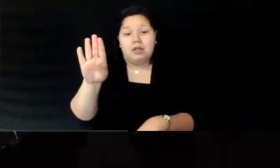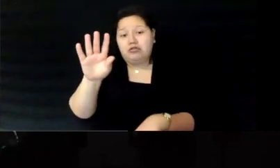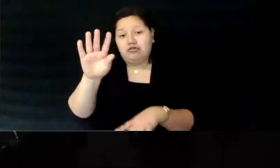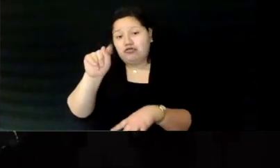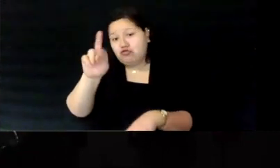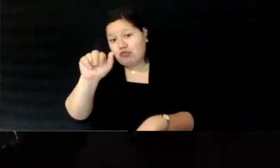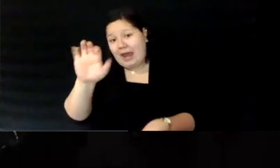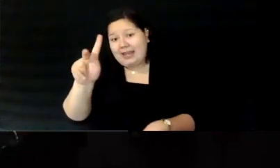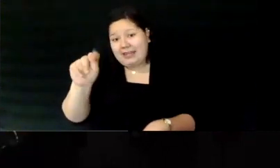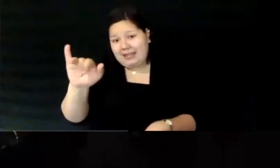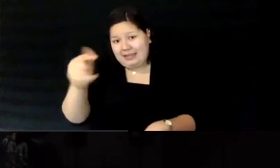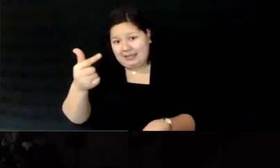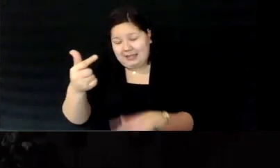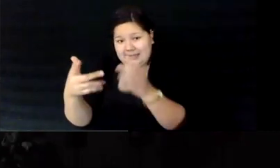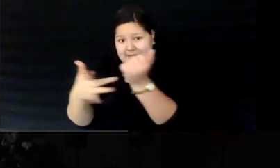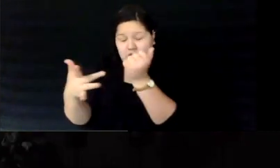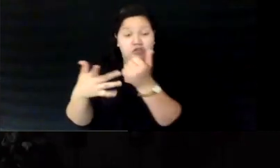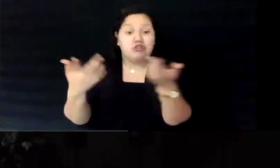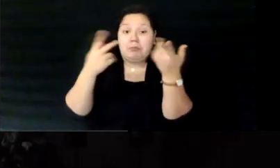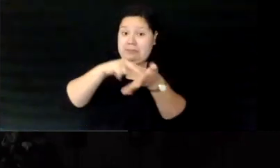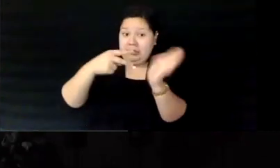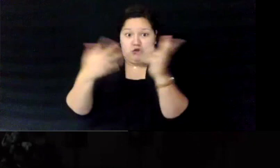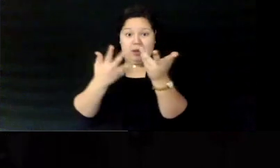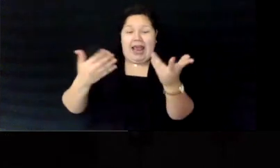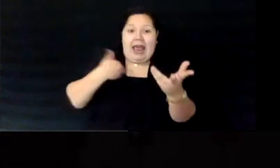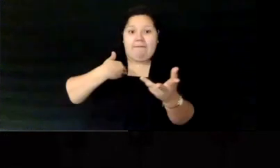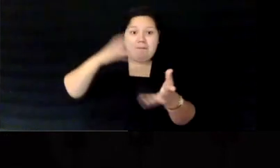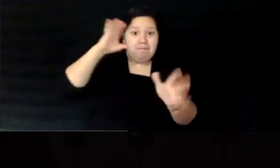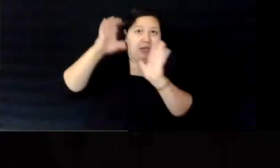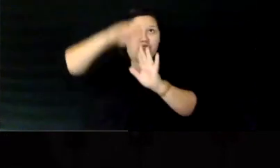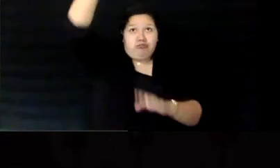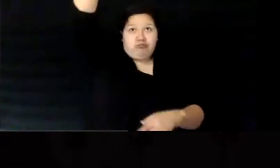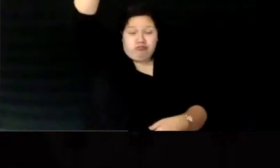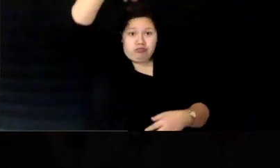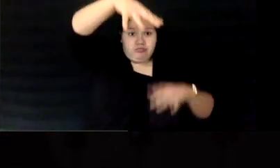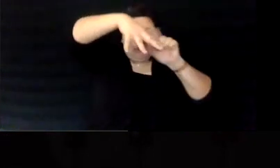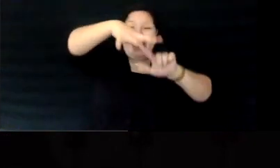we have the projection coming from above, and a RealSense camera that is detecting depth